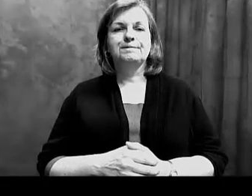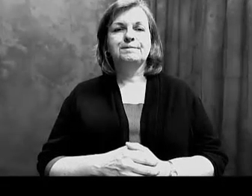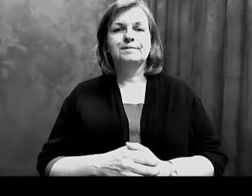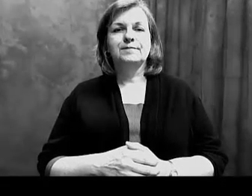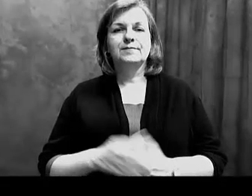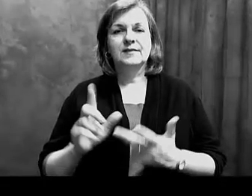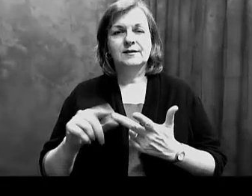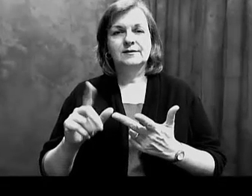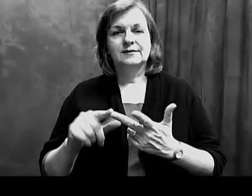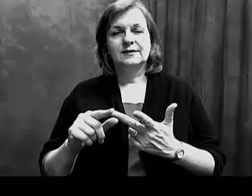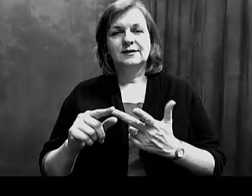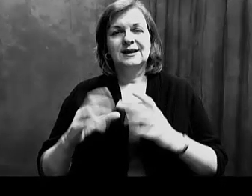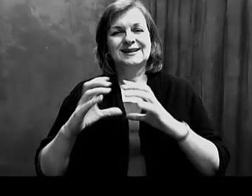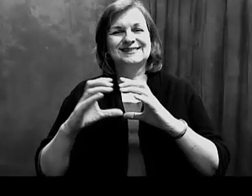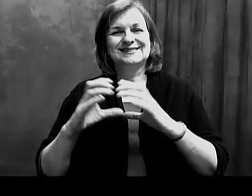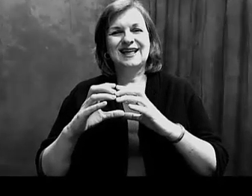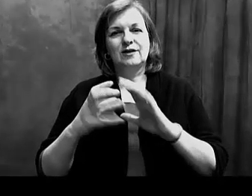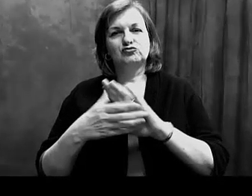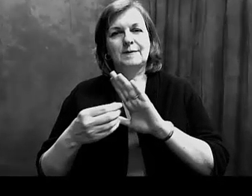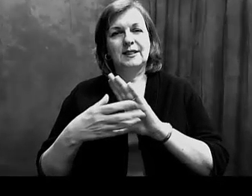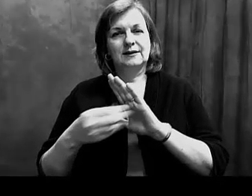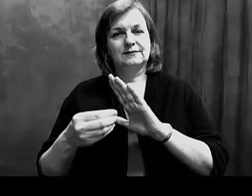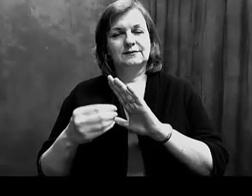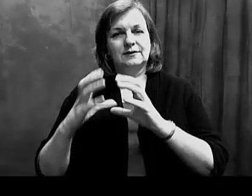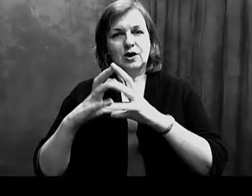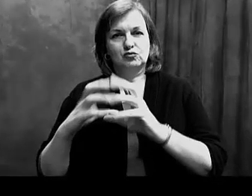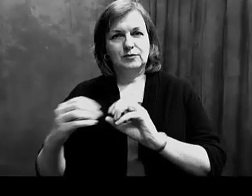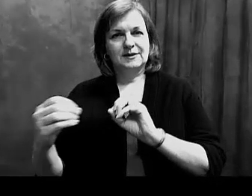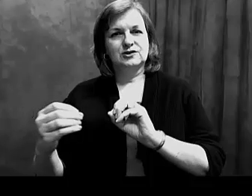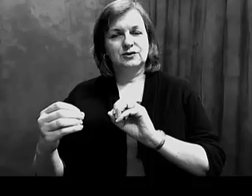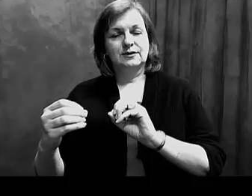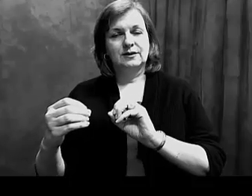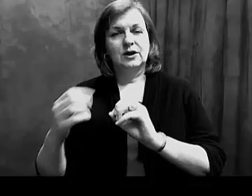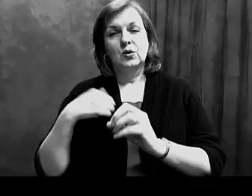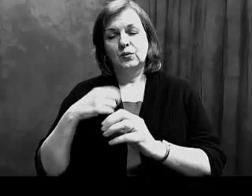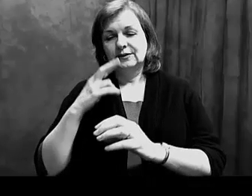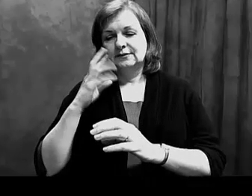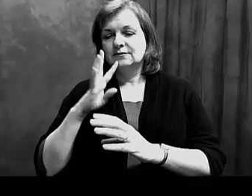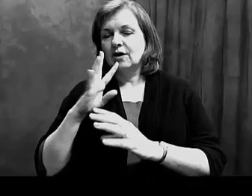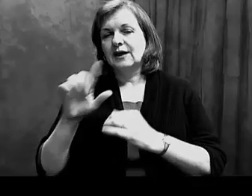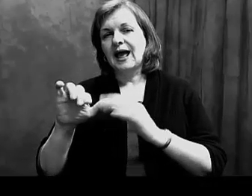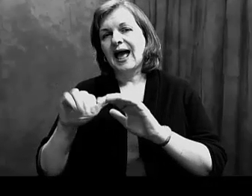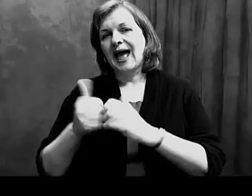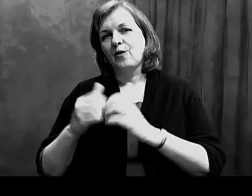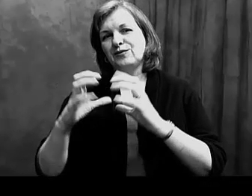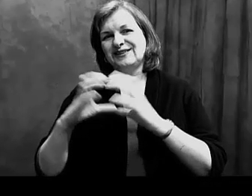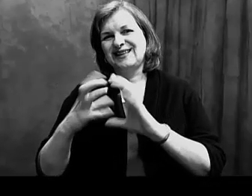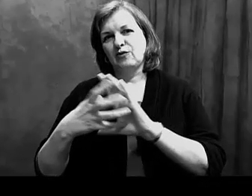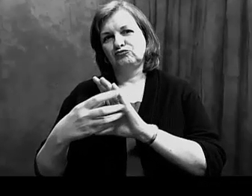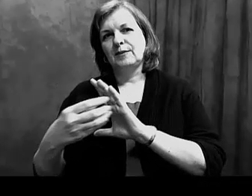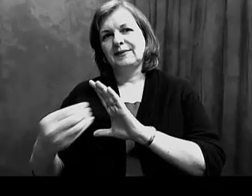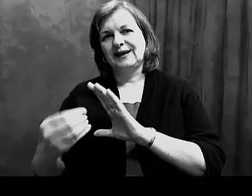And then cell replication -- we will look at what it means to actually means to replicate a cell in the coming